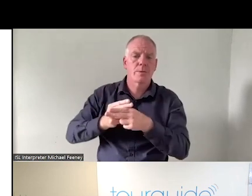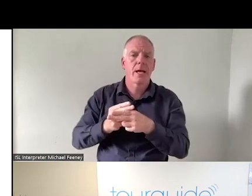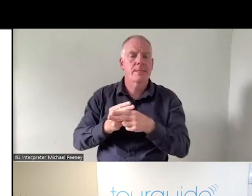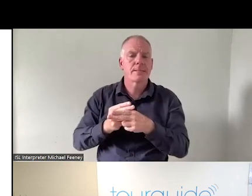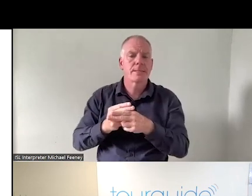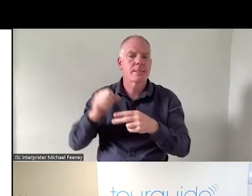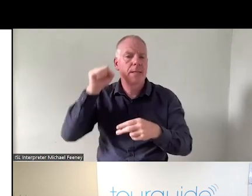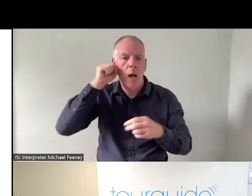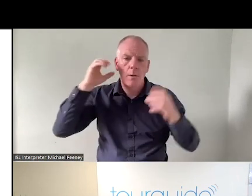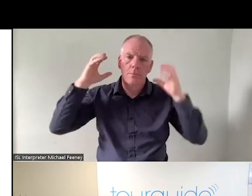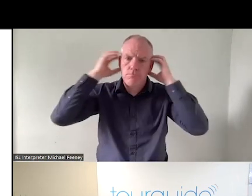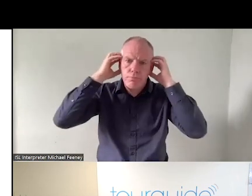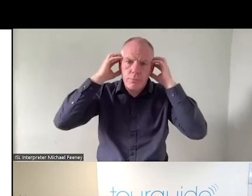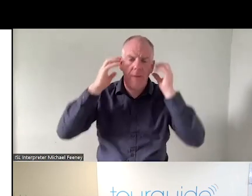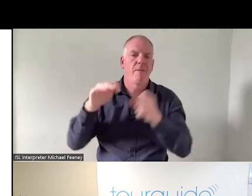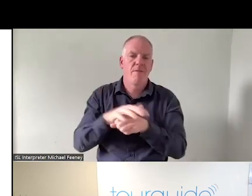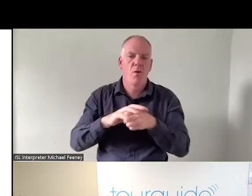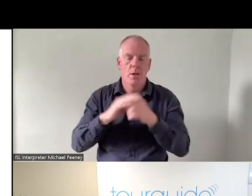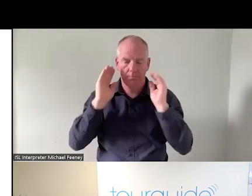and you'll hear exclusively, then, the audio description.